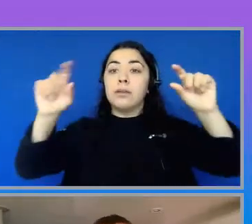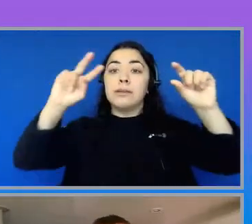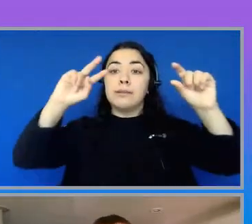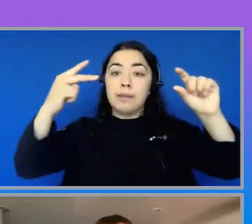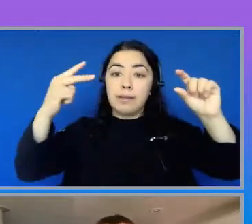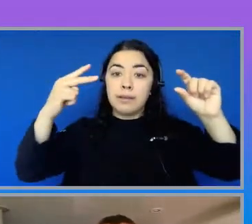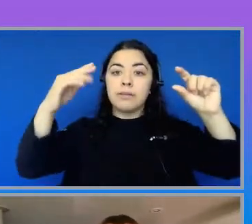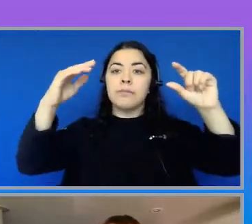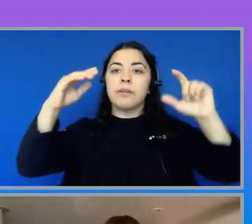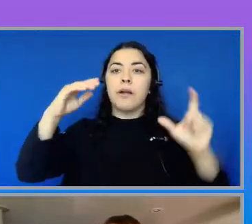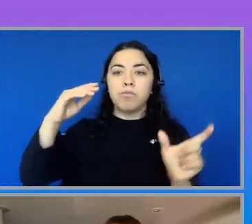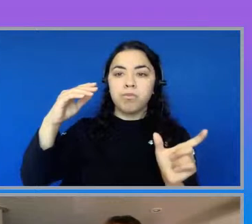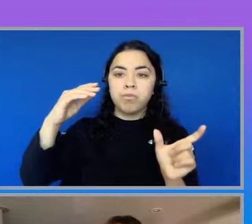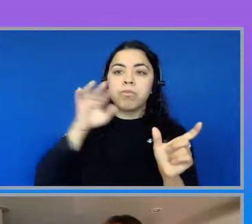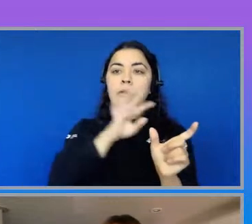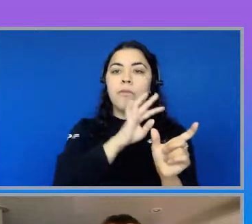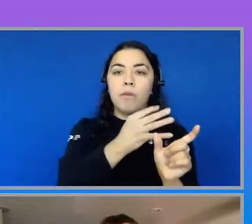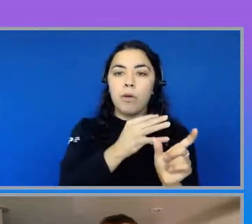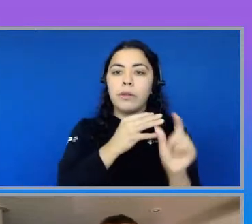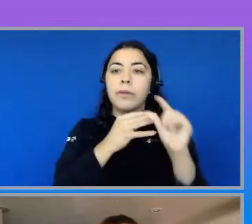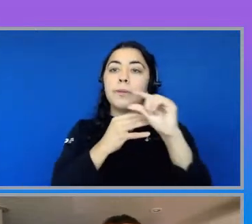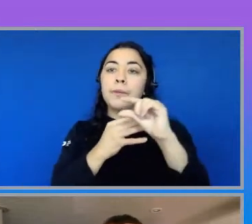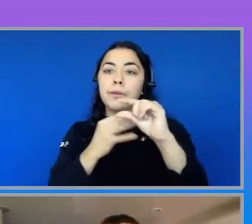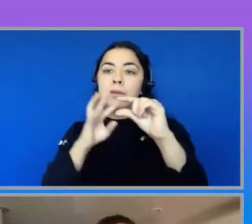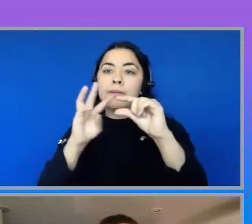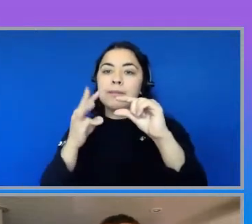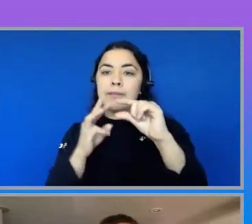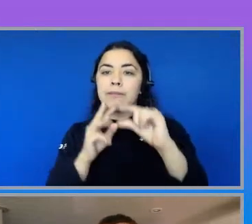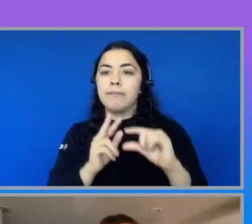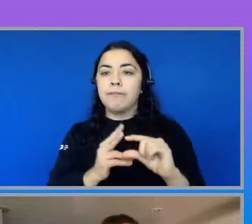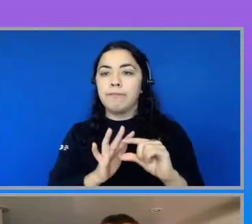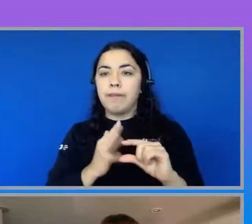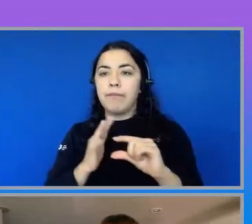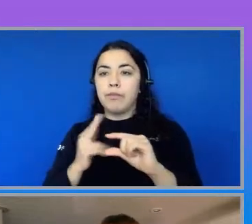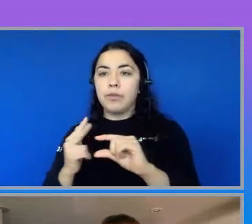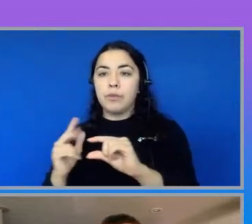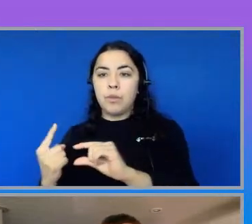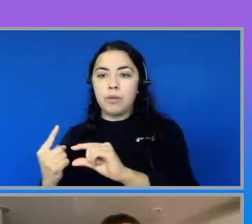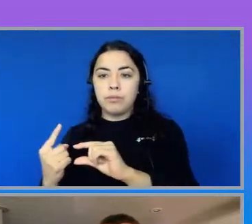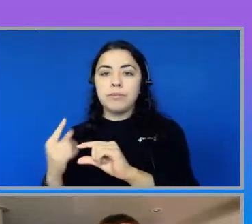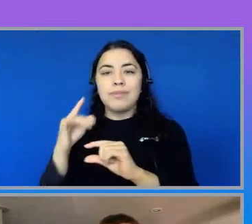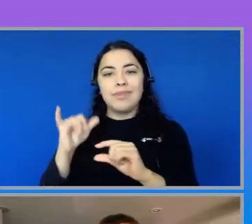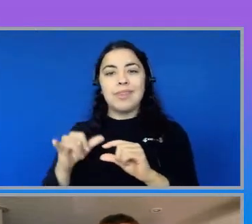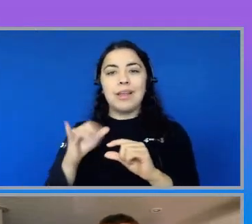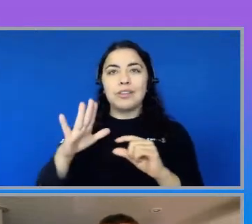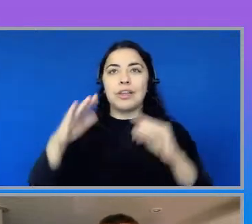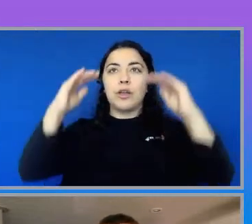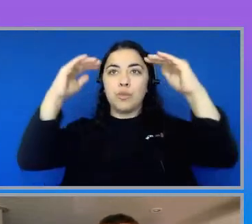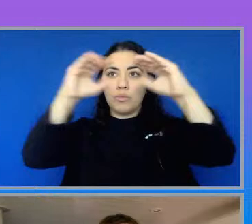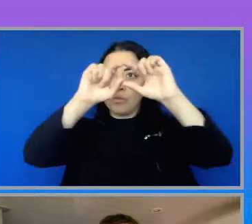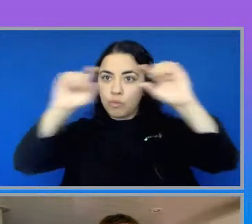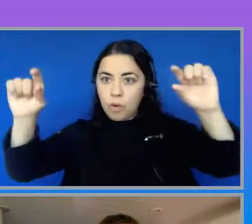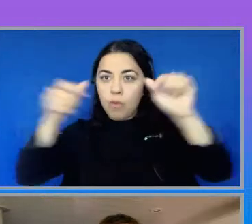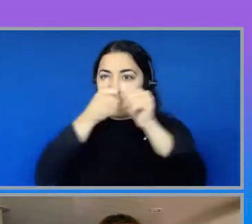item four, item six, and then five, three and one, because